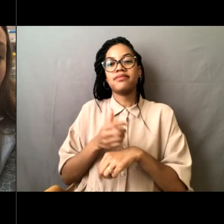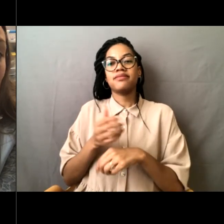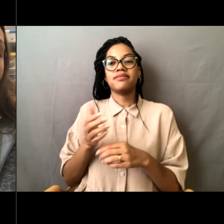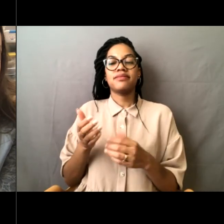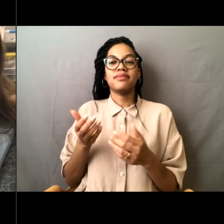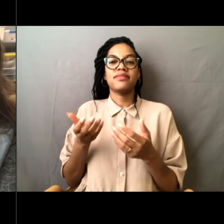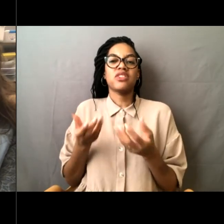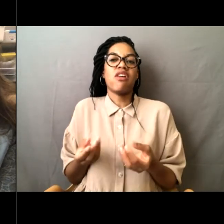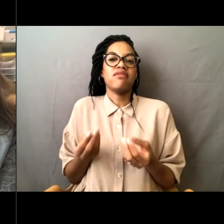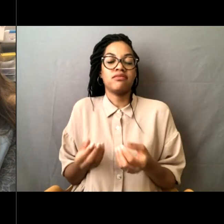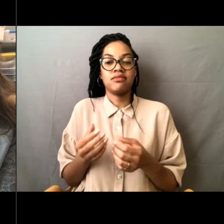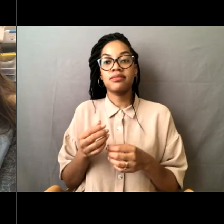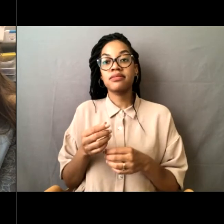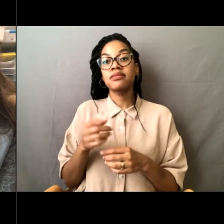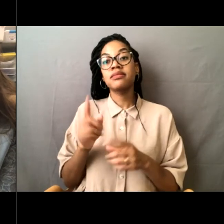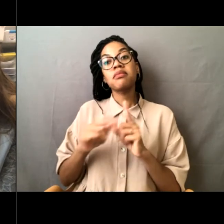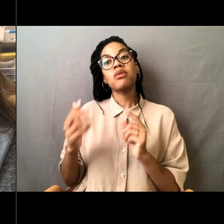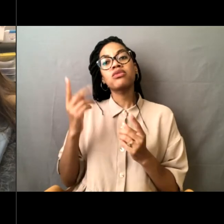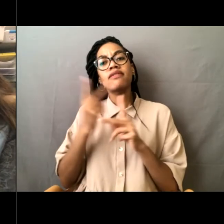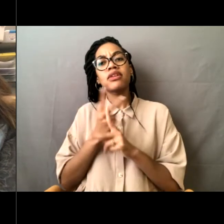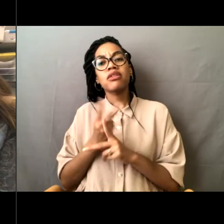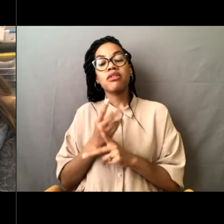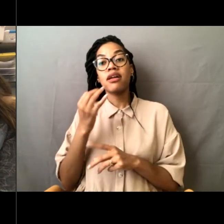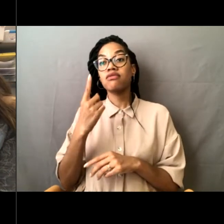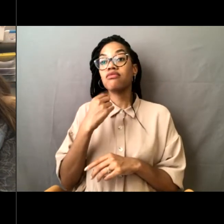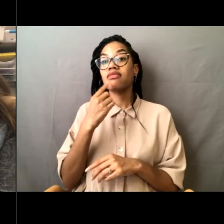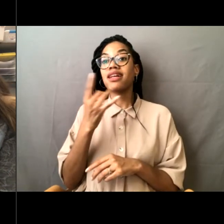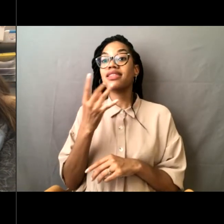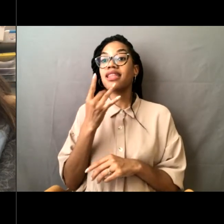so that the light doesn't impact the fish so much? And this is a pretty new ROV,